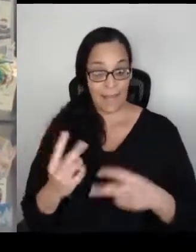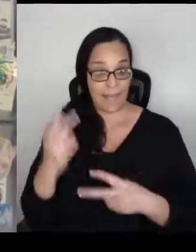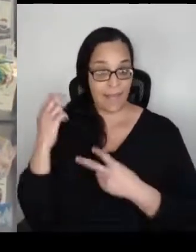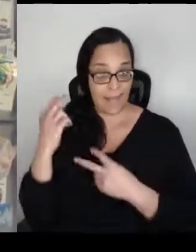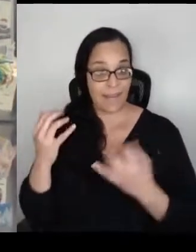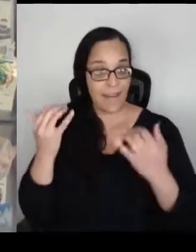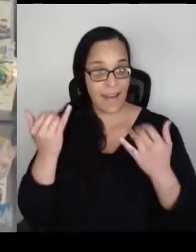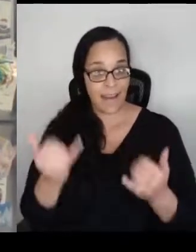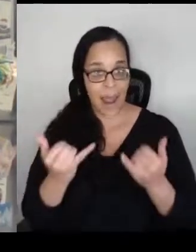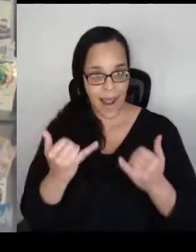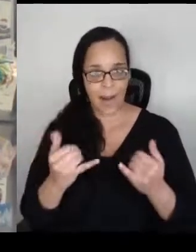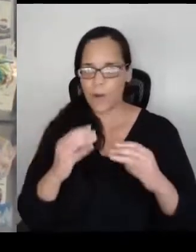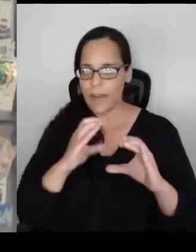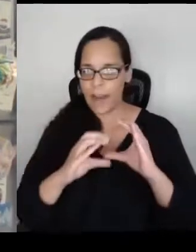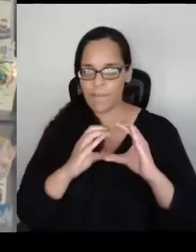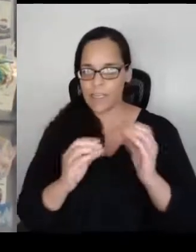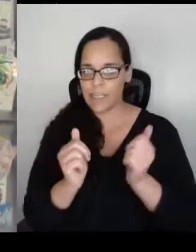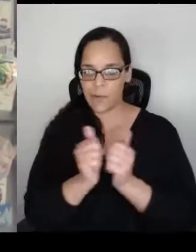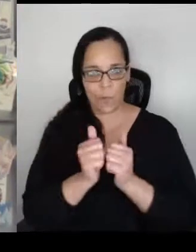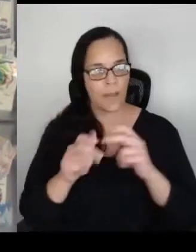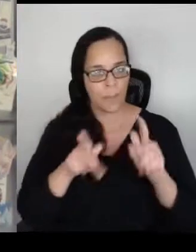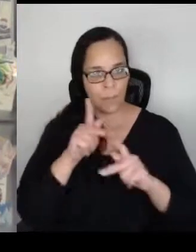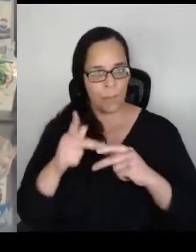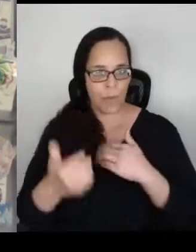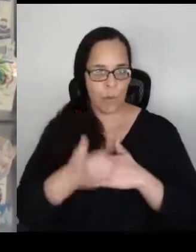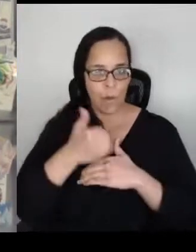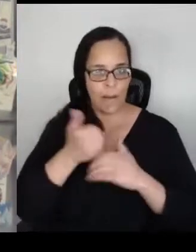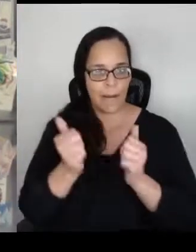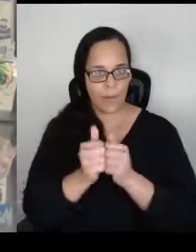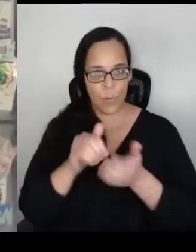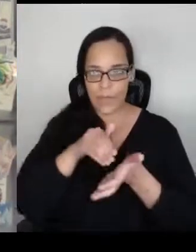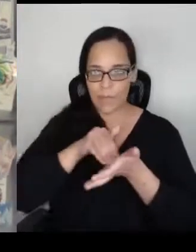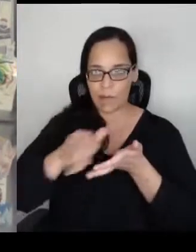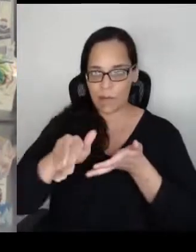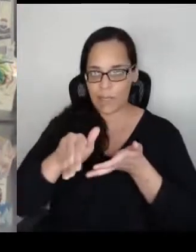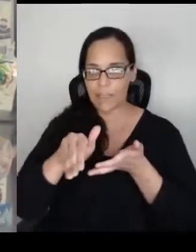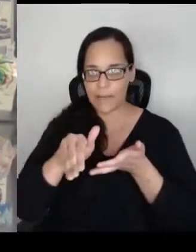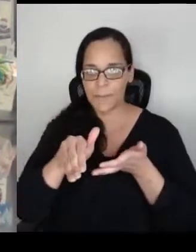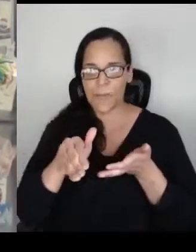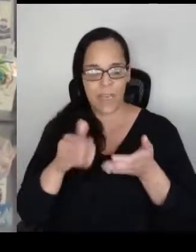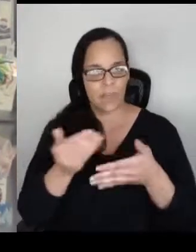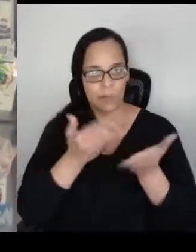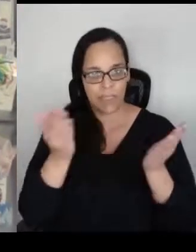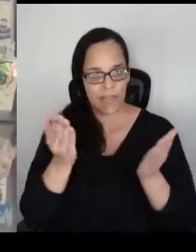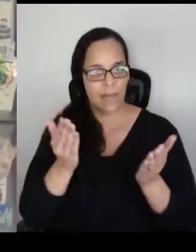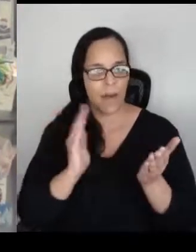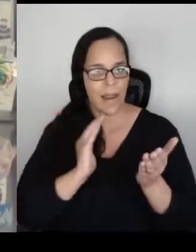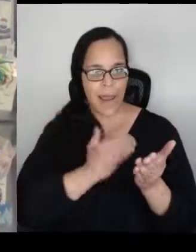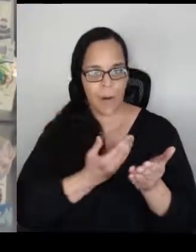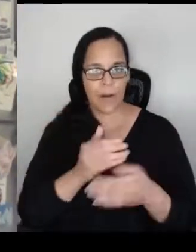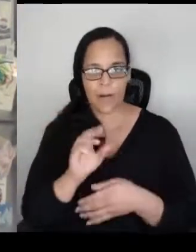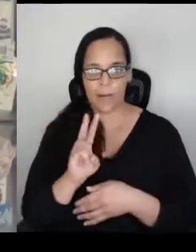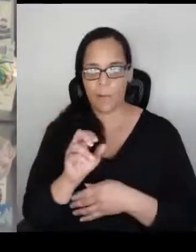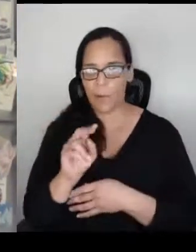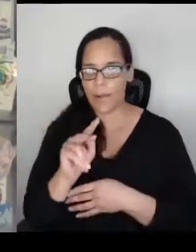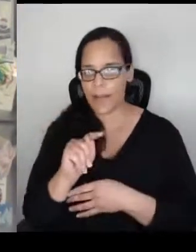and the stations exploring hate initiative. Designed to investigate the roots and rise of hate in this country and around the world,